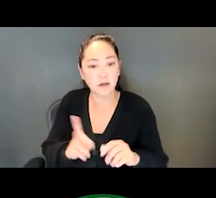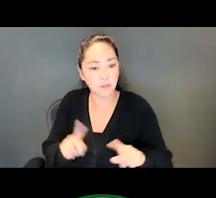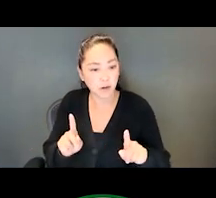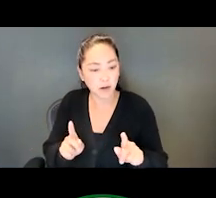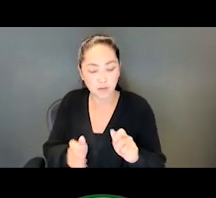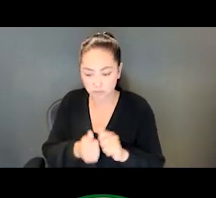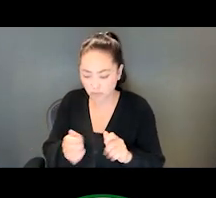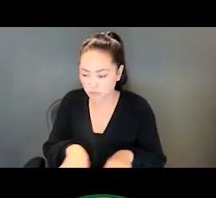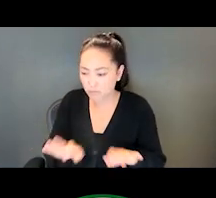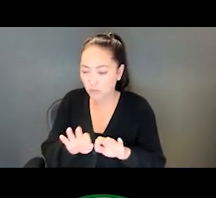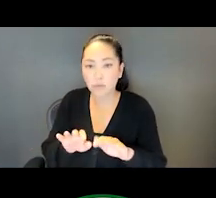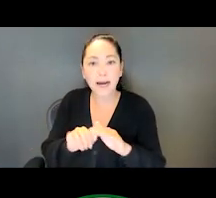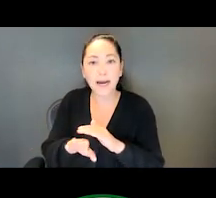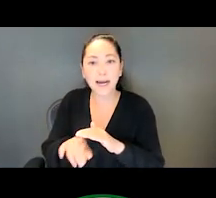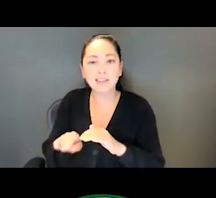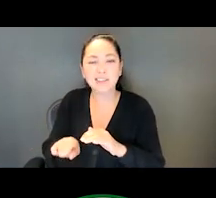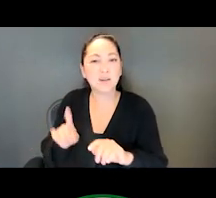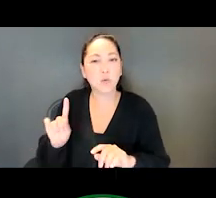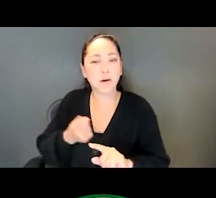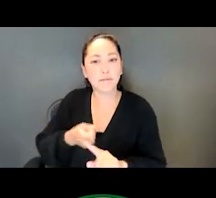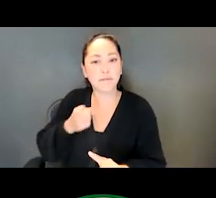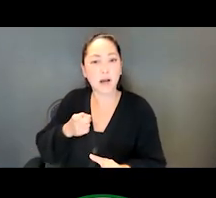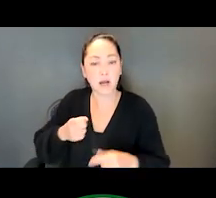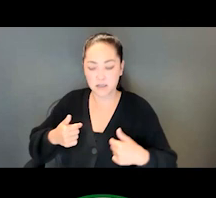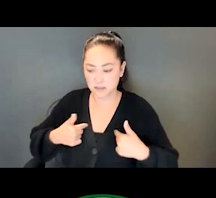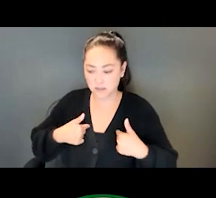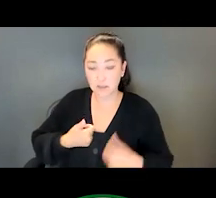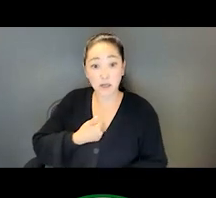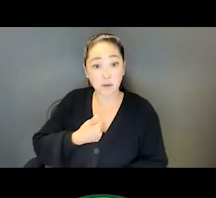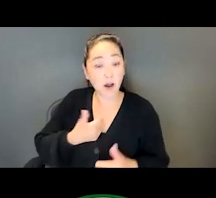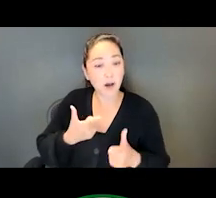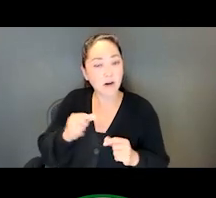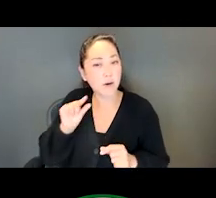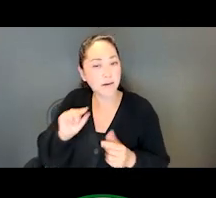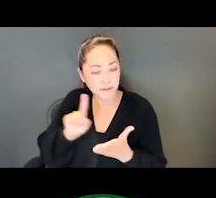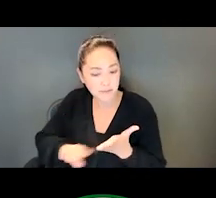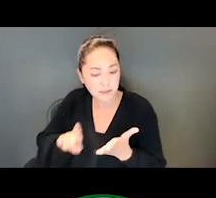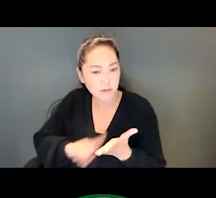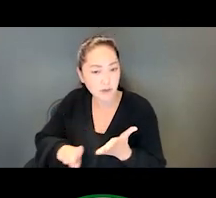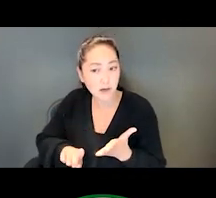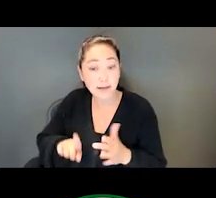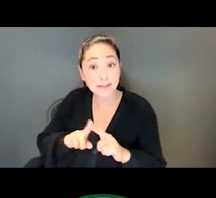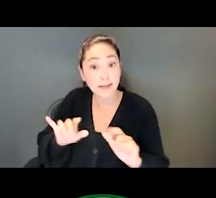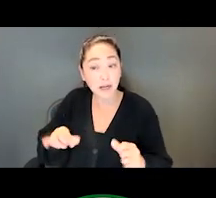As worth the government. But more importantly, contact in the parts. So Parks has a lot of